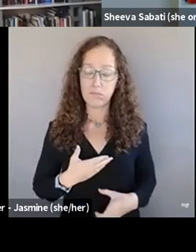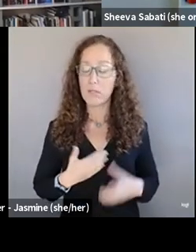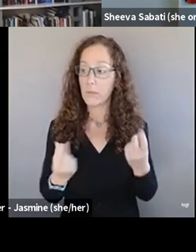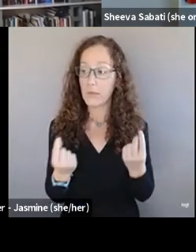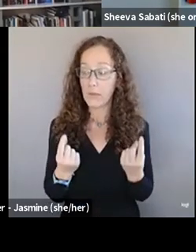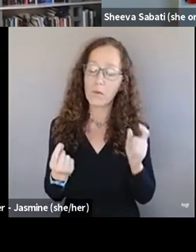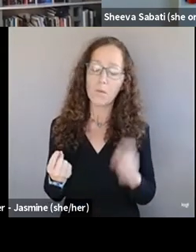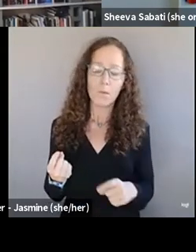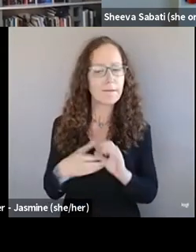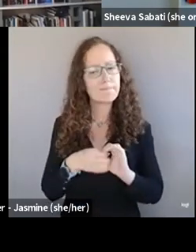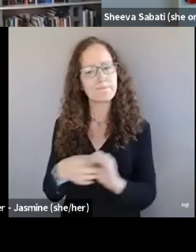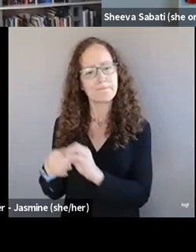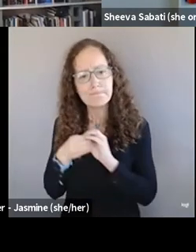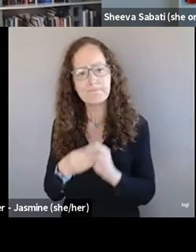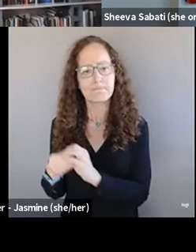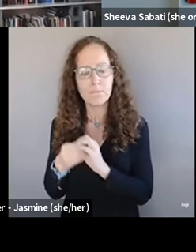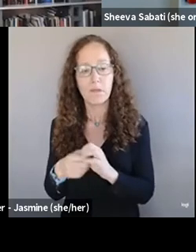company, that is exactly what happens.